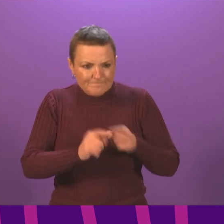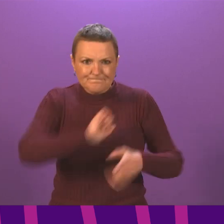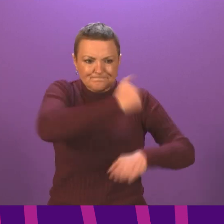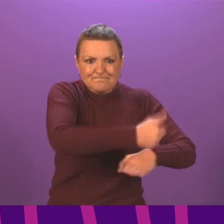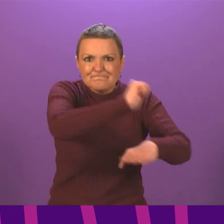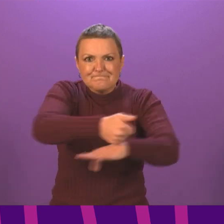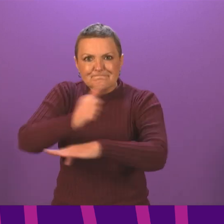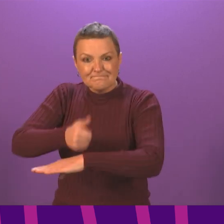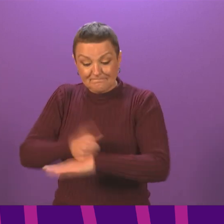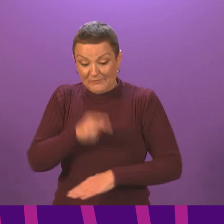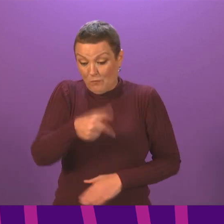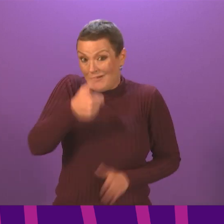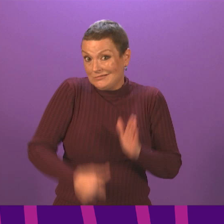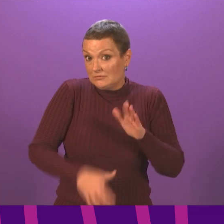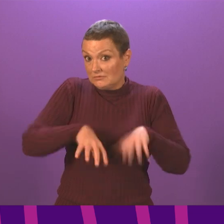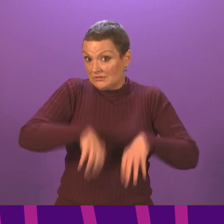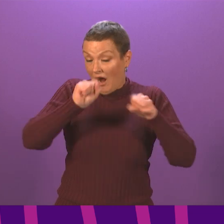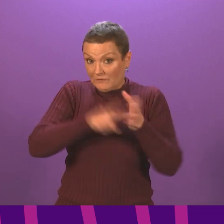further asymptomatic test sites.